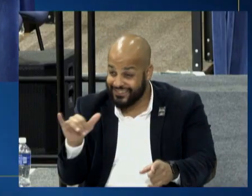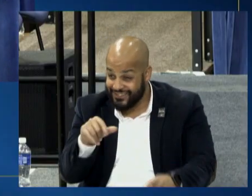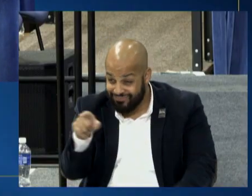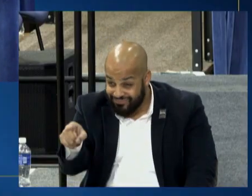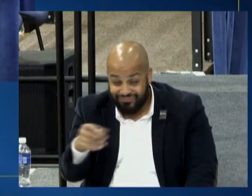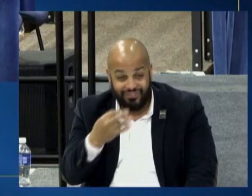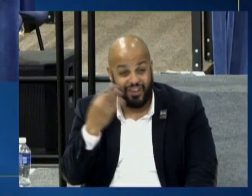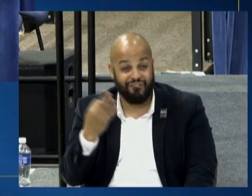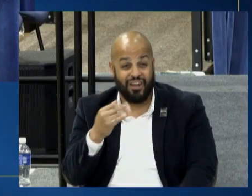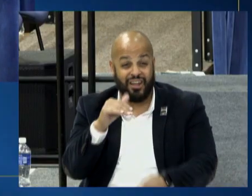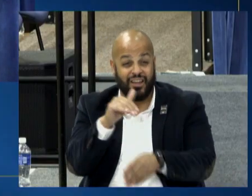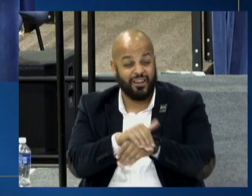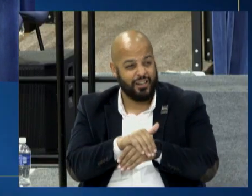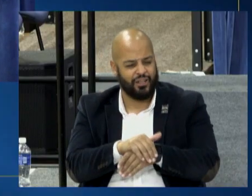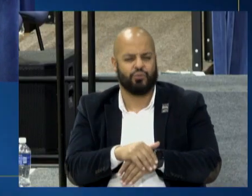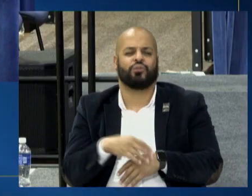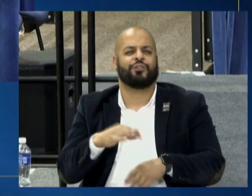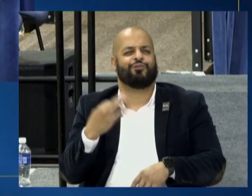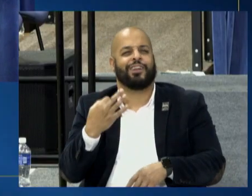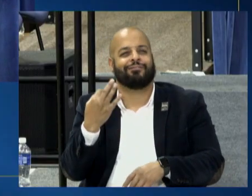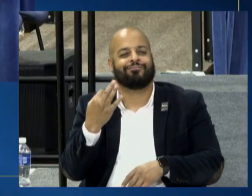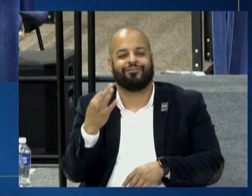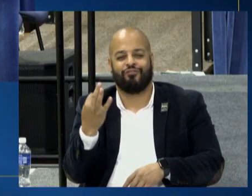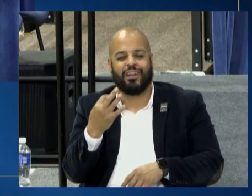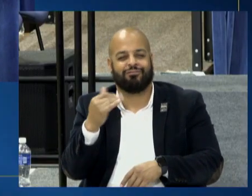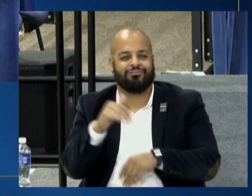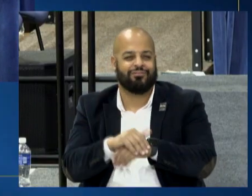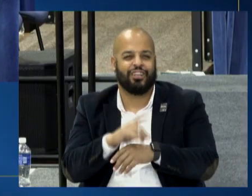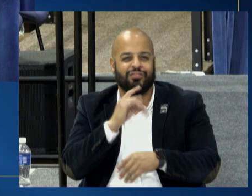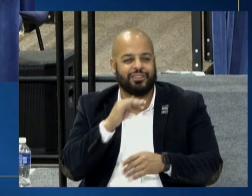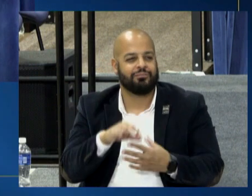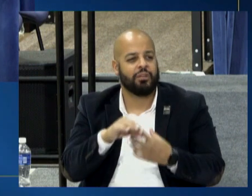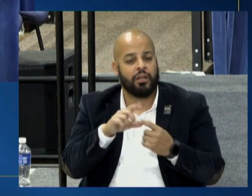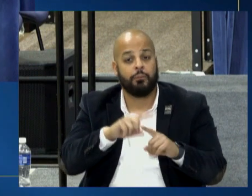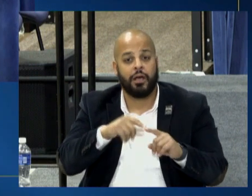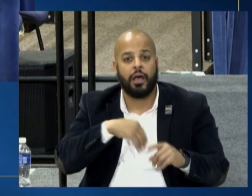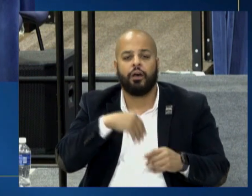it happens. When I was the senior resident in the emergency -- the pediatric emergency department.